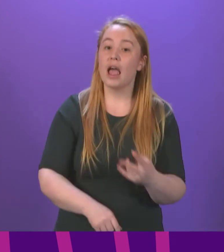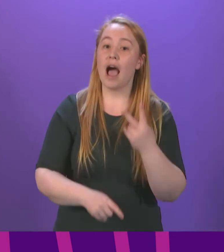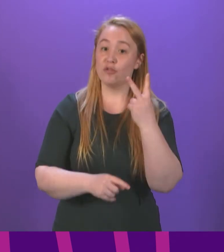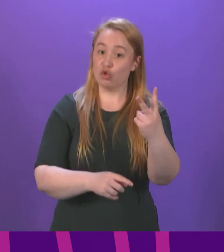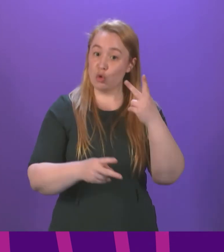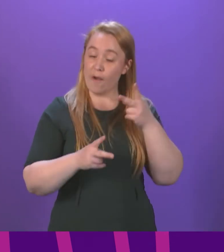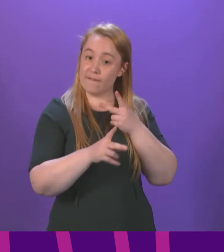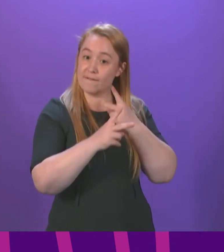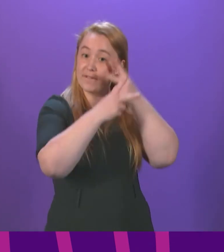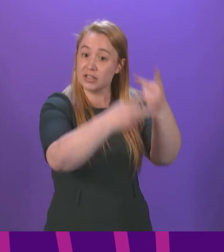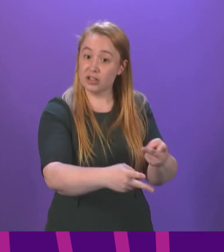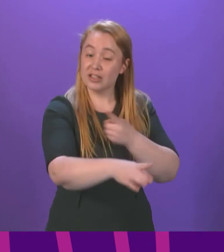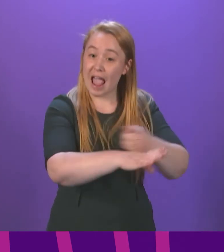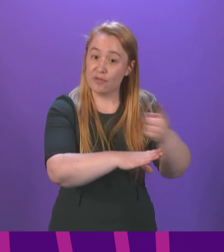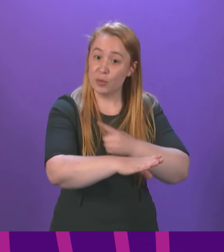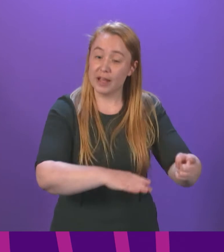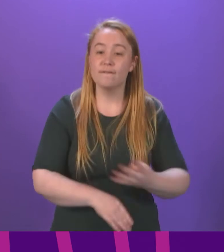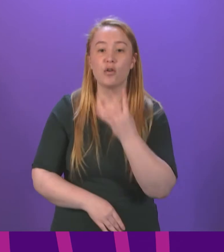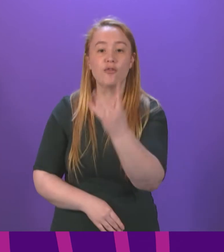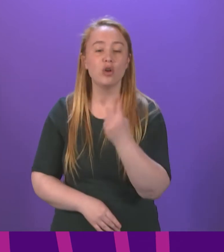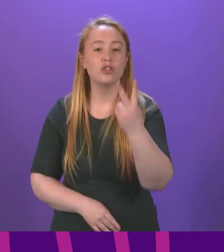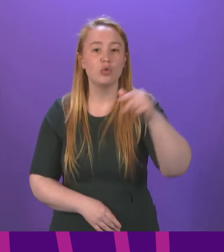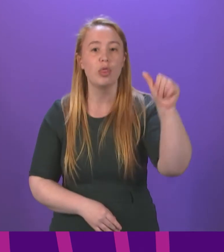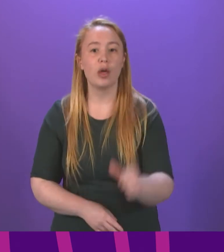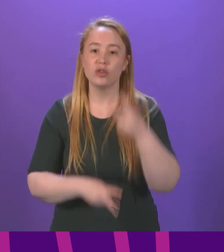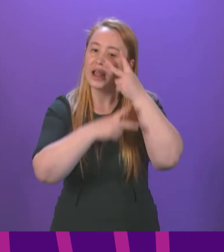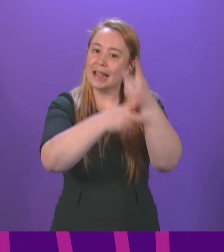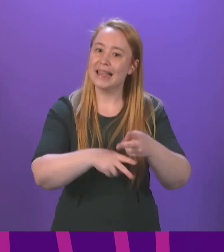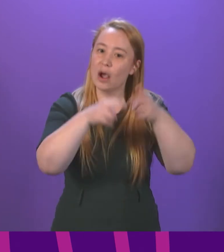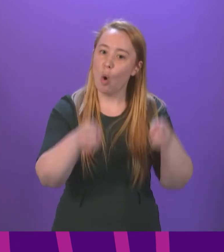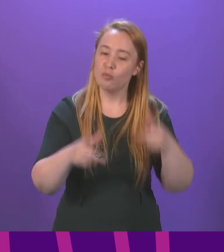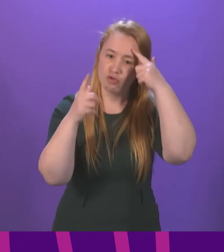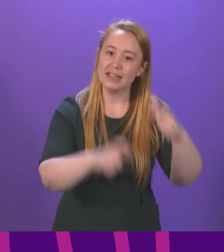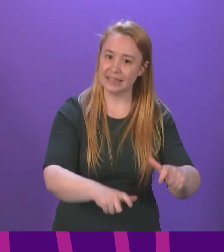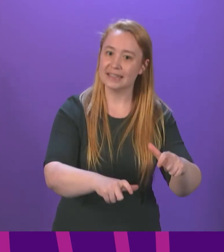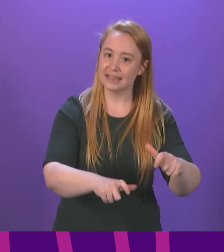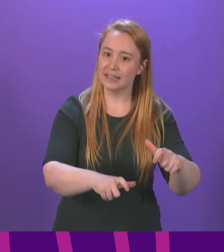visitors a week for our 42,000 care home residents across Scotland. We have supplemented existing